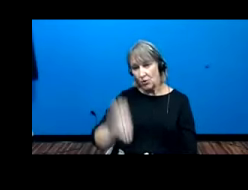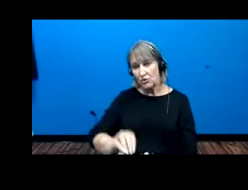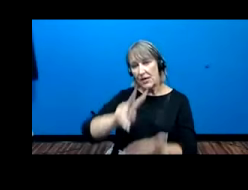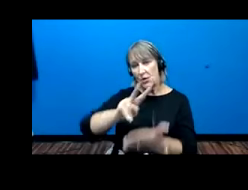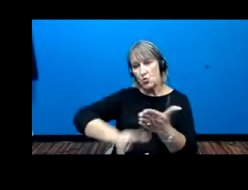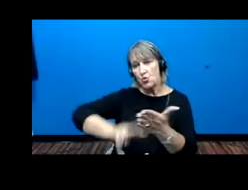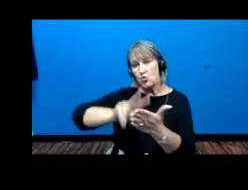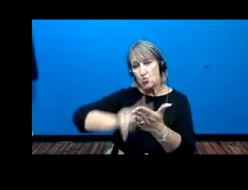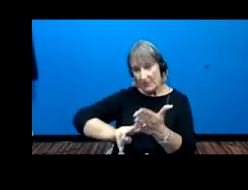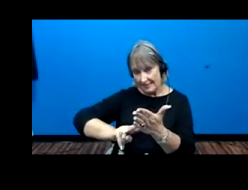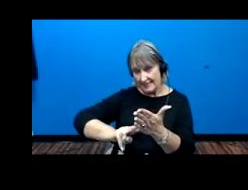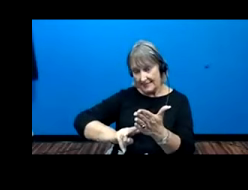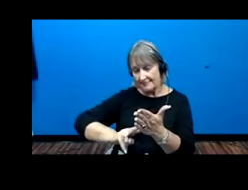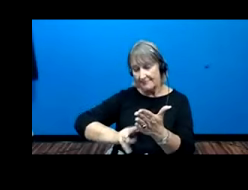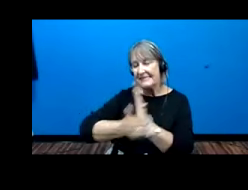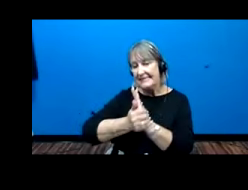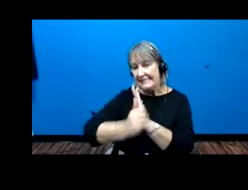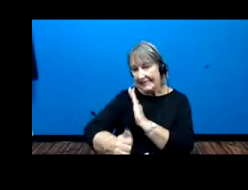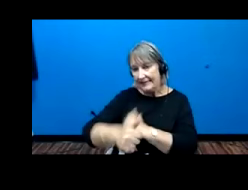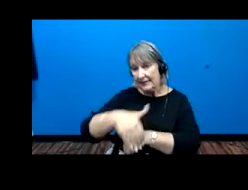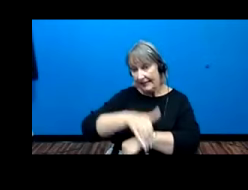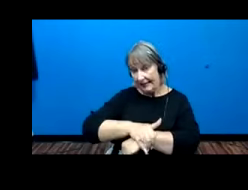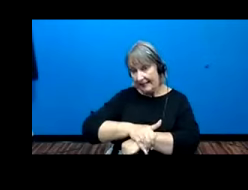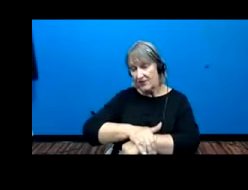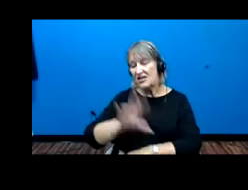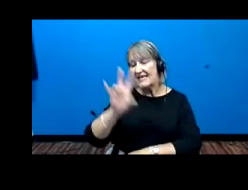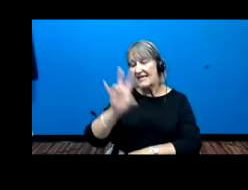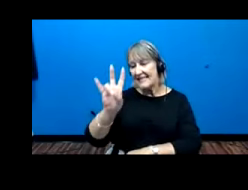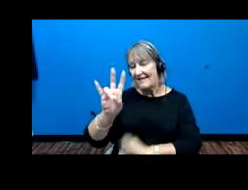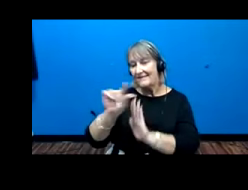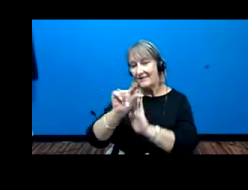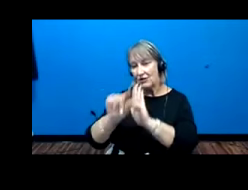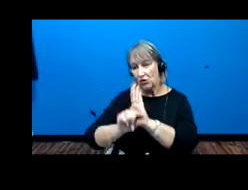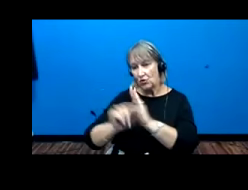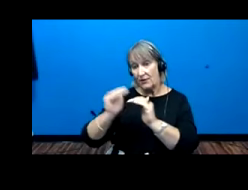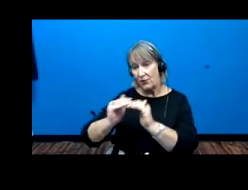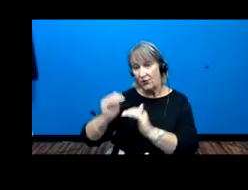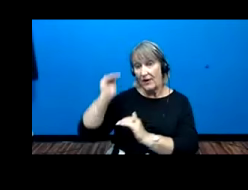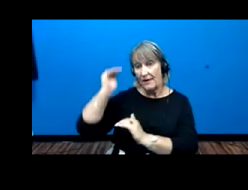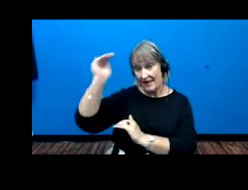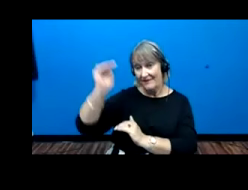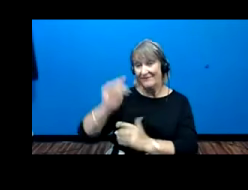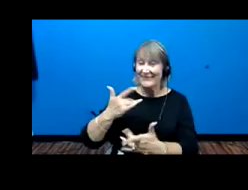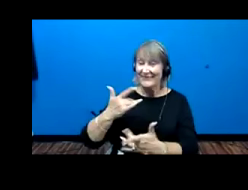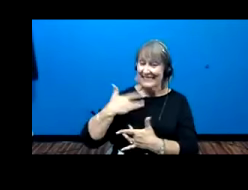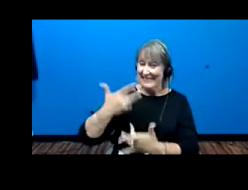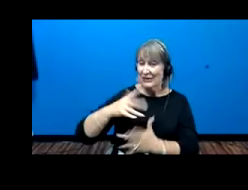or above the seventh grade level. What we find is that actually reading levels plateau at the fourth grade level.